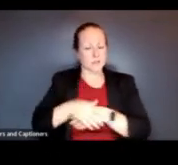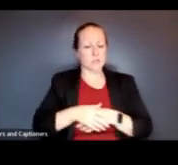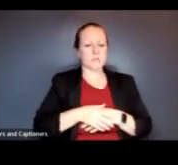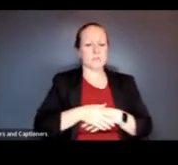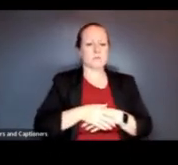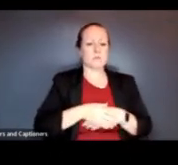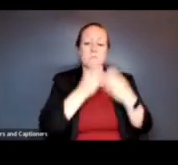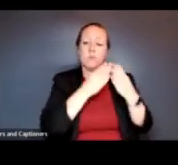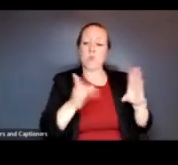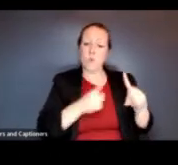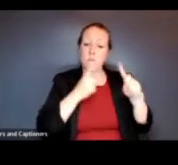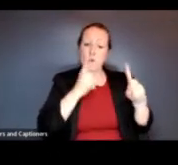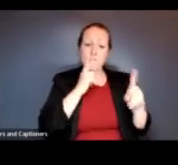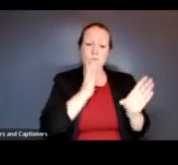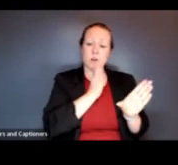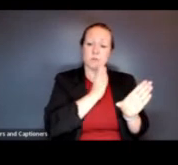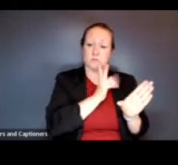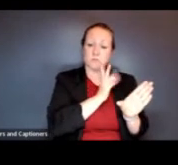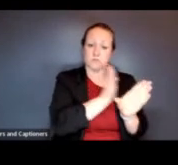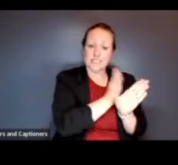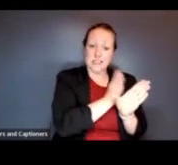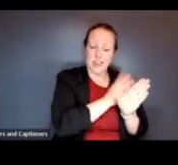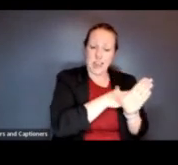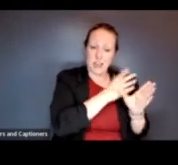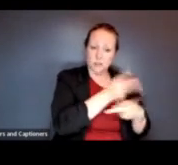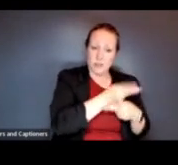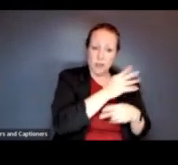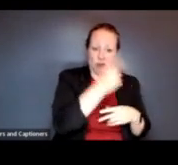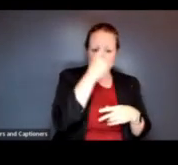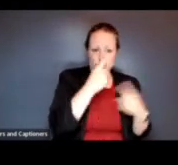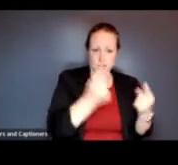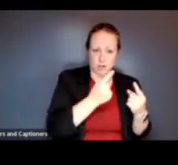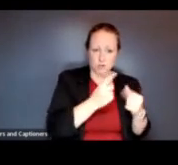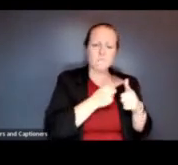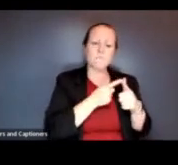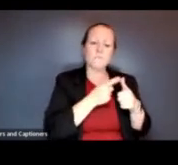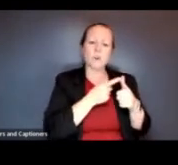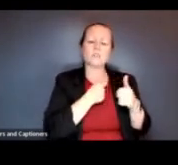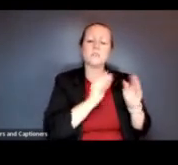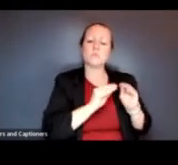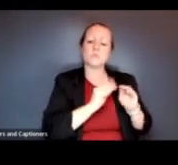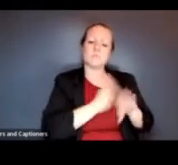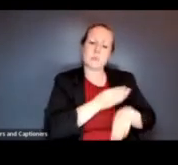psychiatric care and brain injury. So number one, really is to try to improve diagnostic clarity. And so we heard a little bit about this, how it